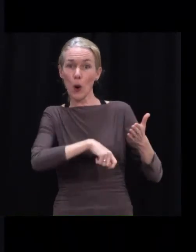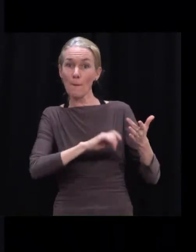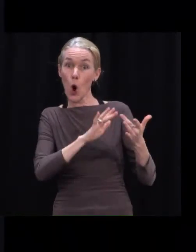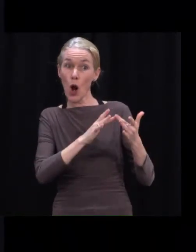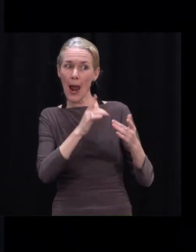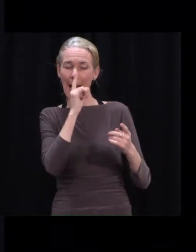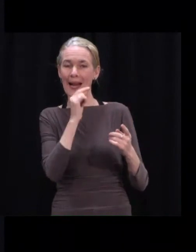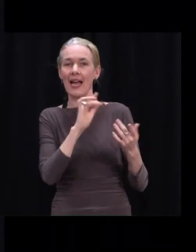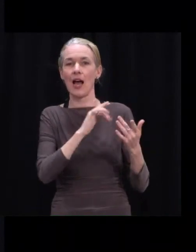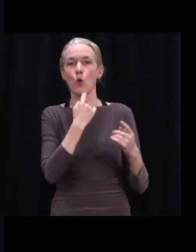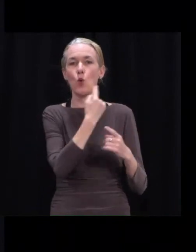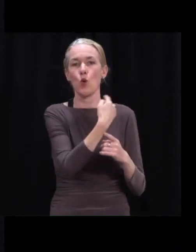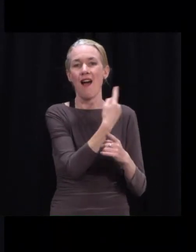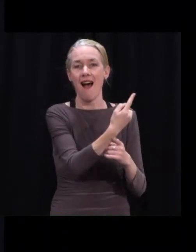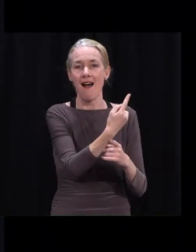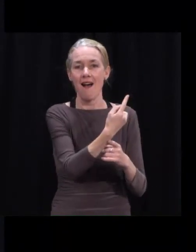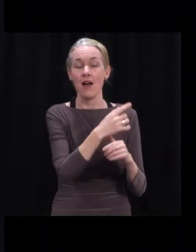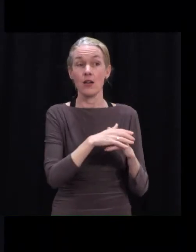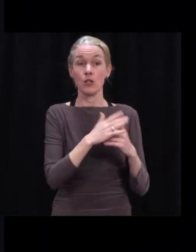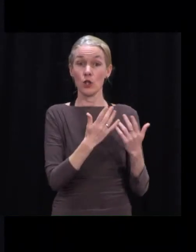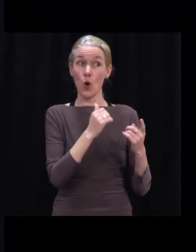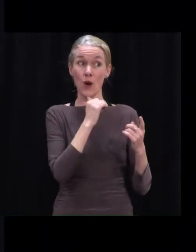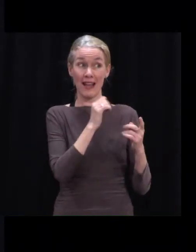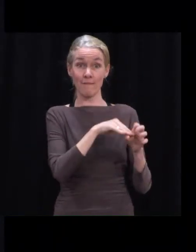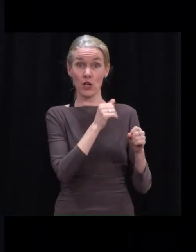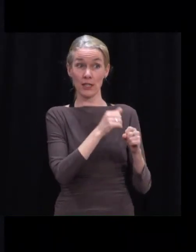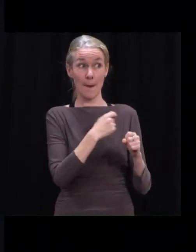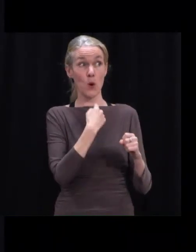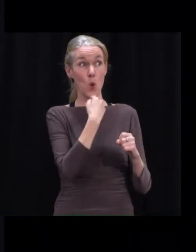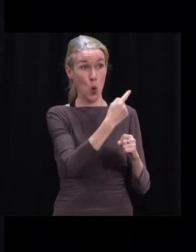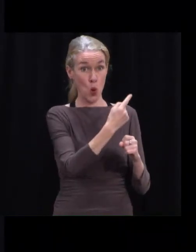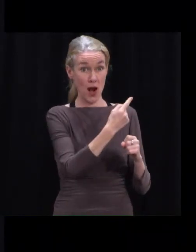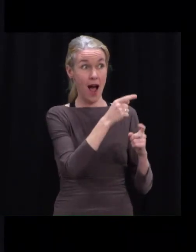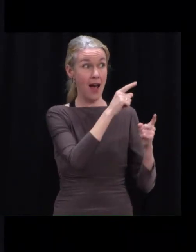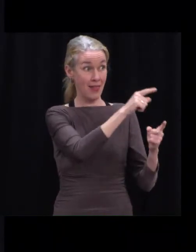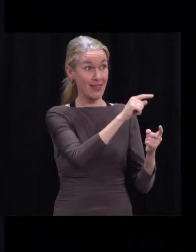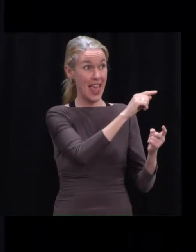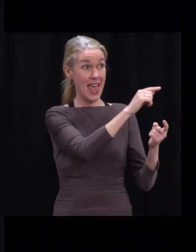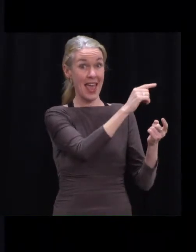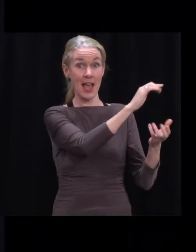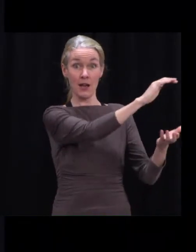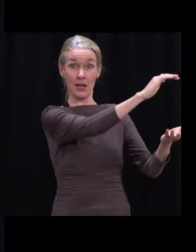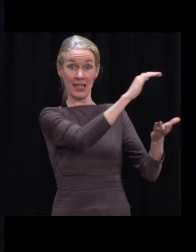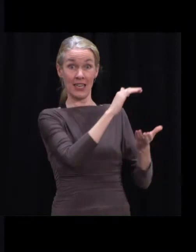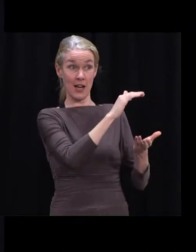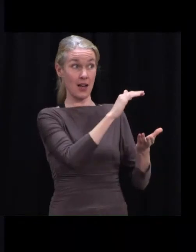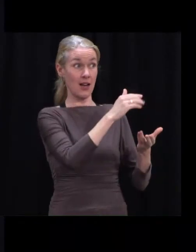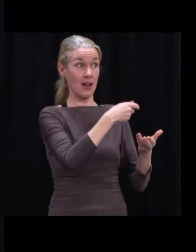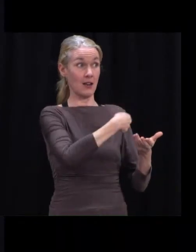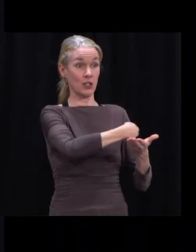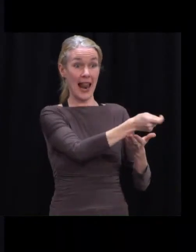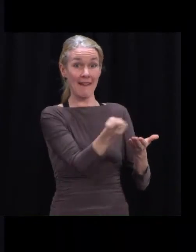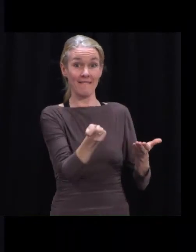highest alert levels. You can order from cafes, restaurants